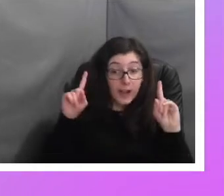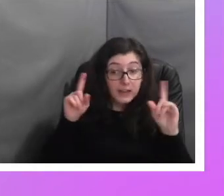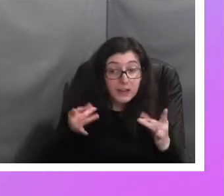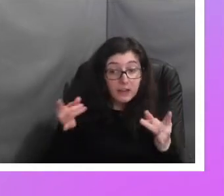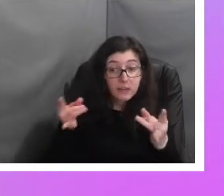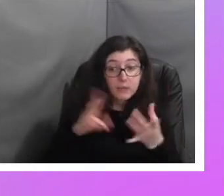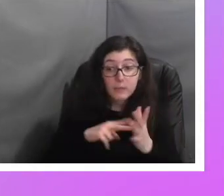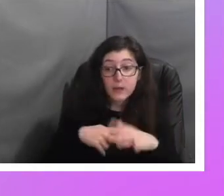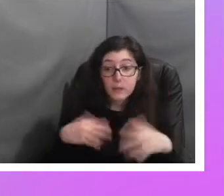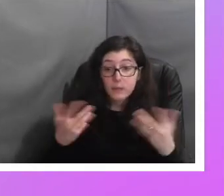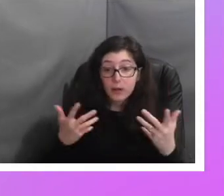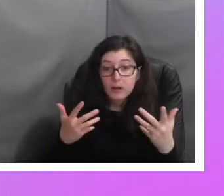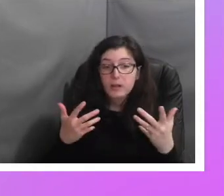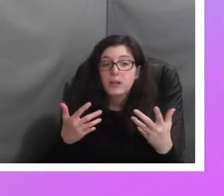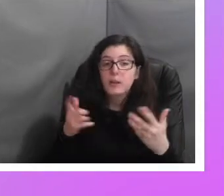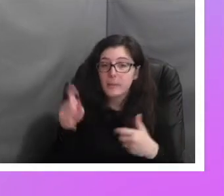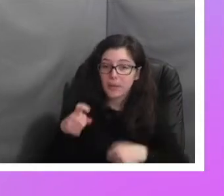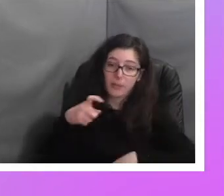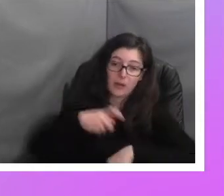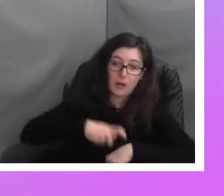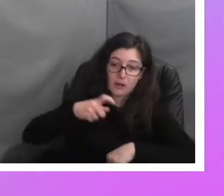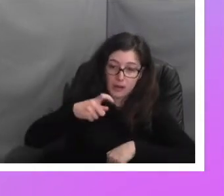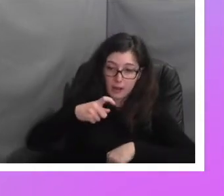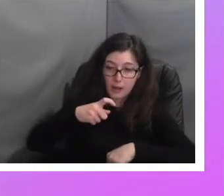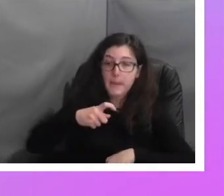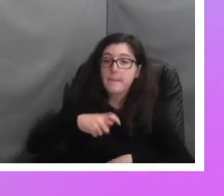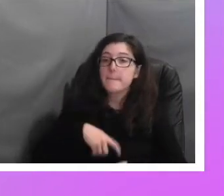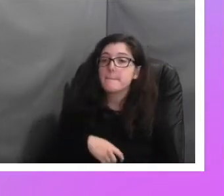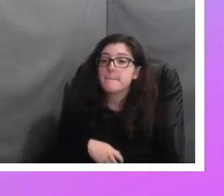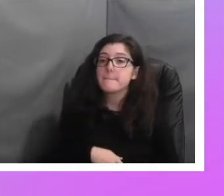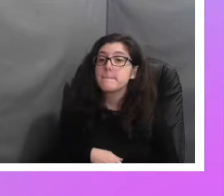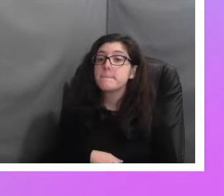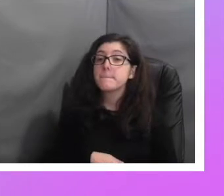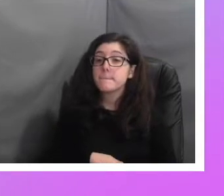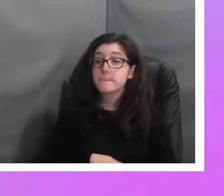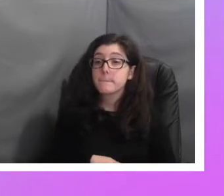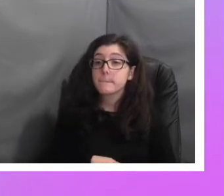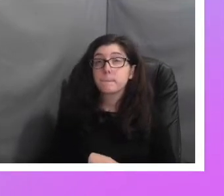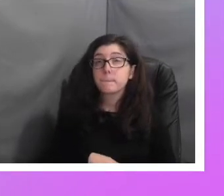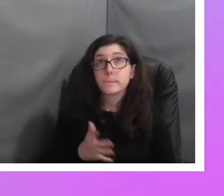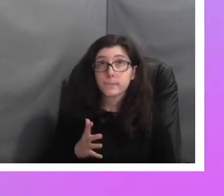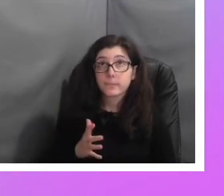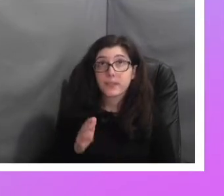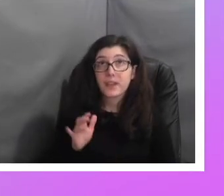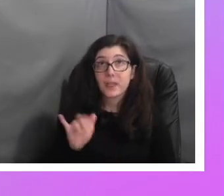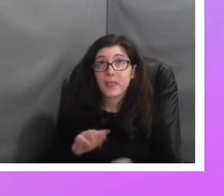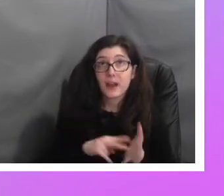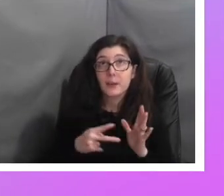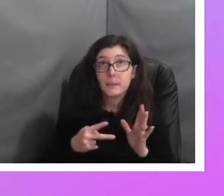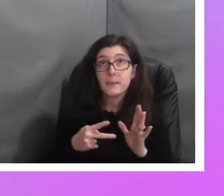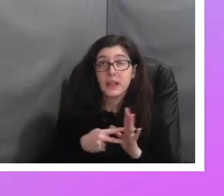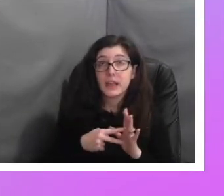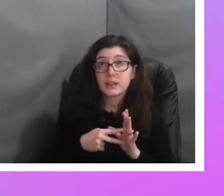that they have to be timely, so this argues strongly against,